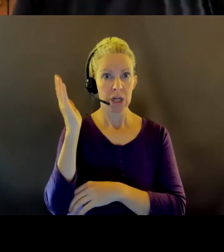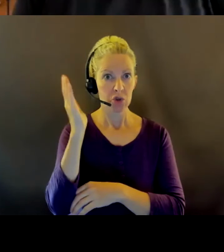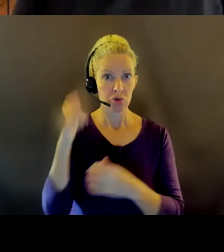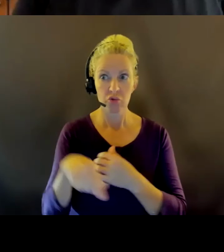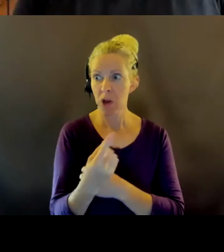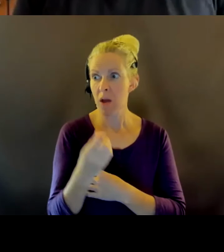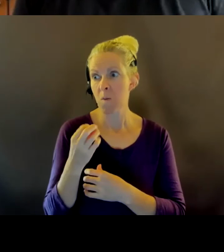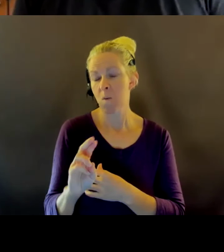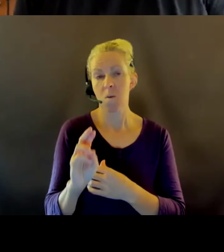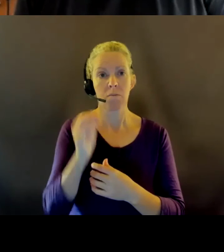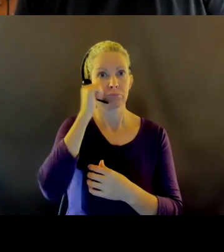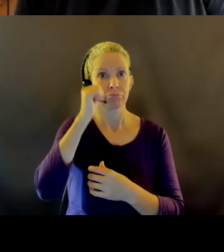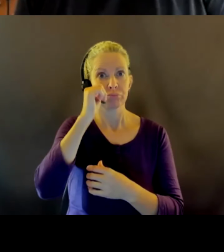or any conference out there.